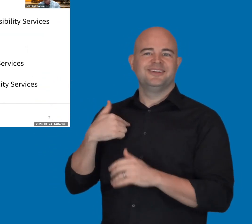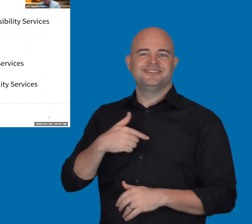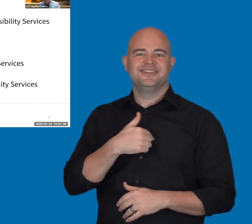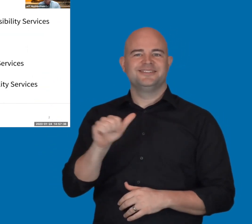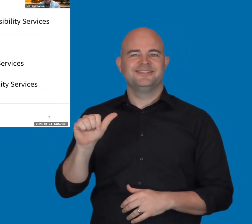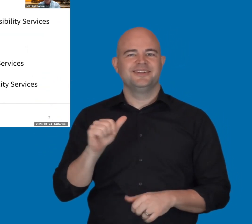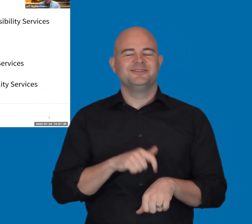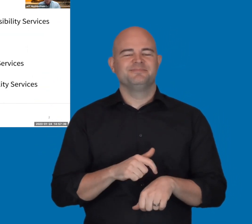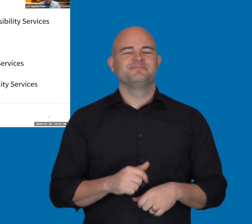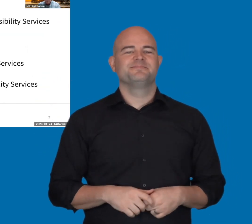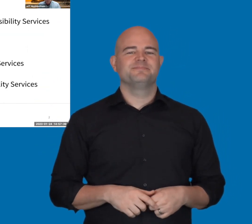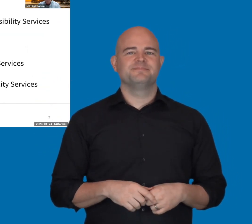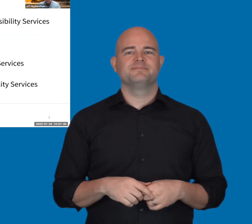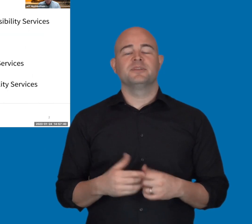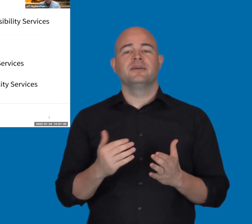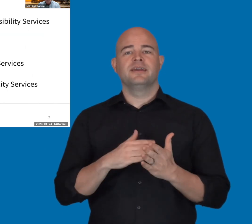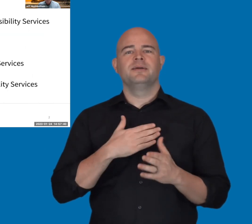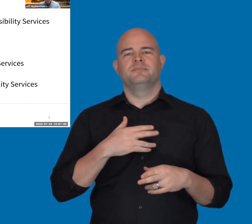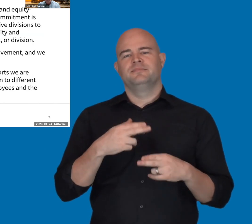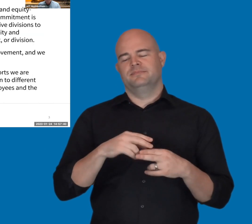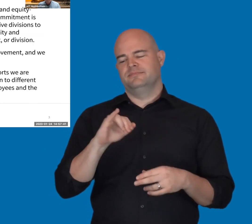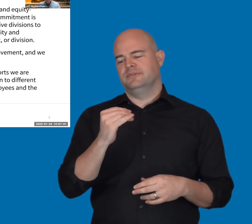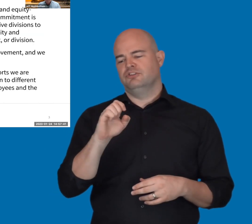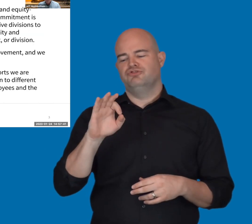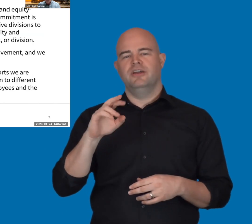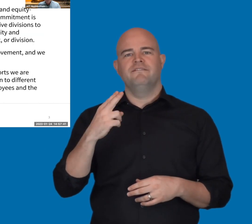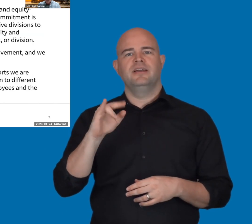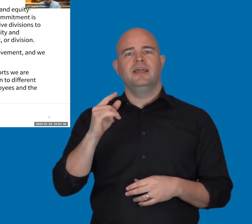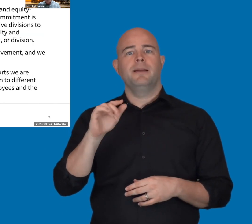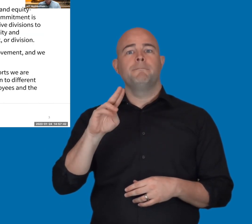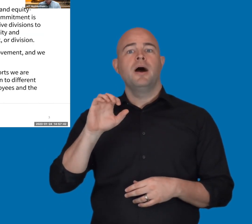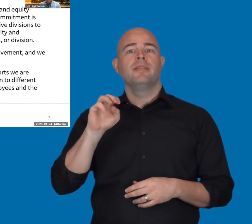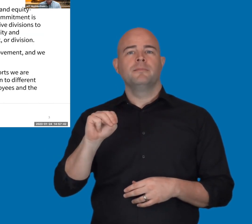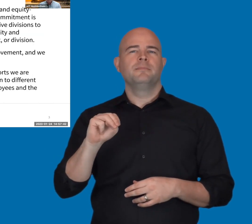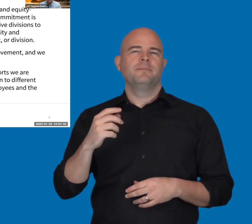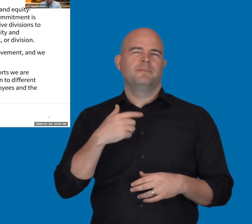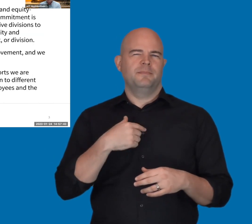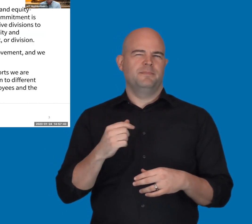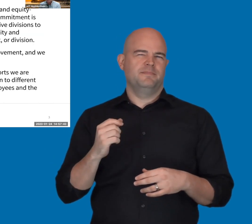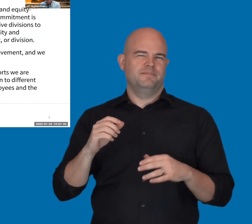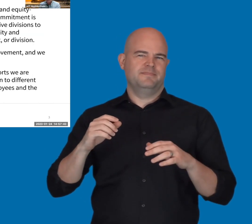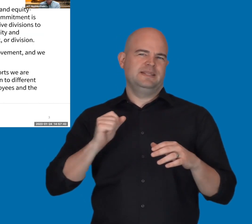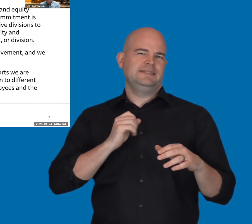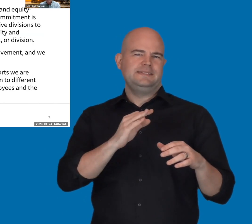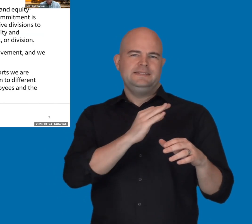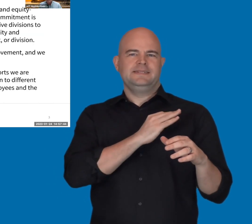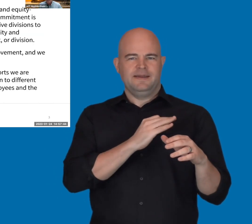to accessibility and equitable access. And we started listing off a number of things that we were very proud of, happy with